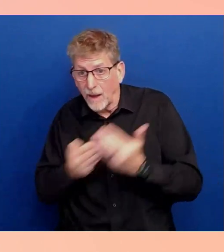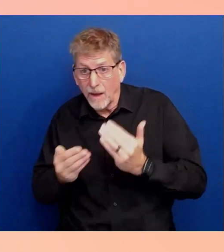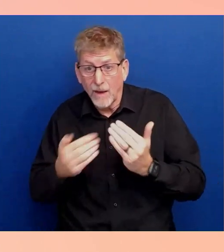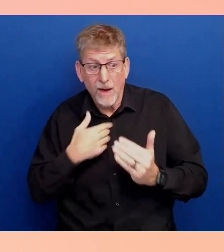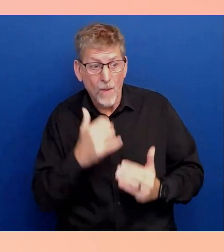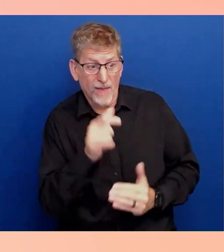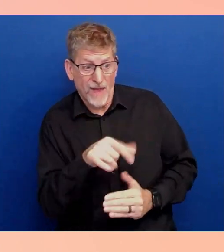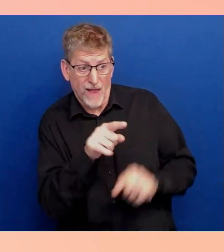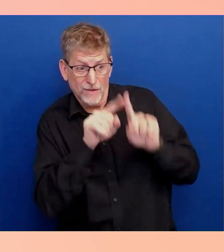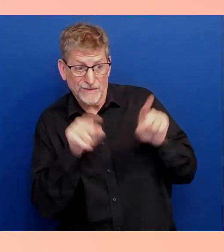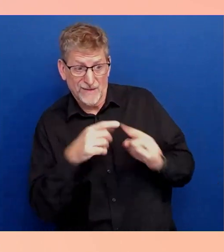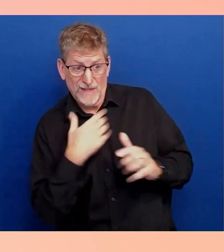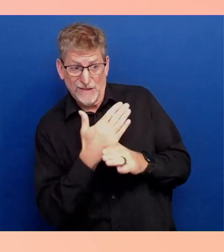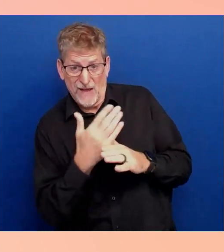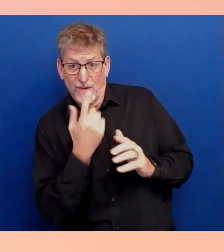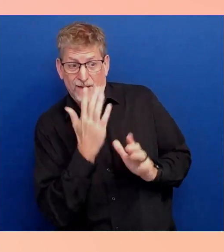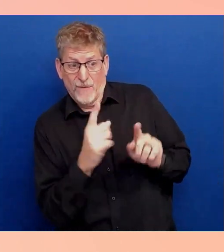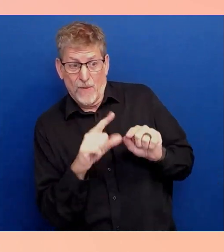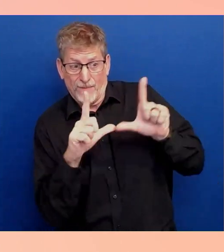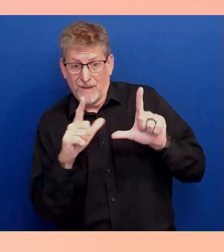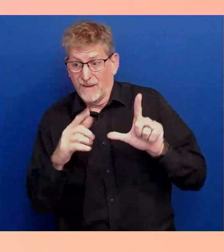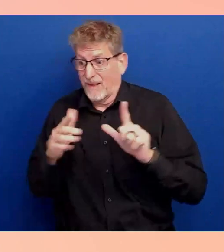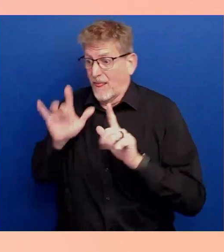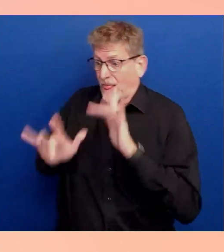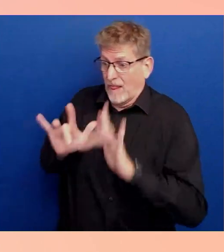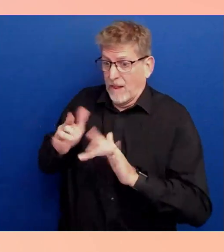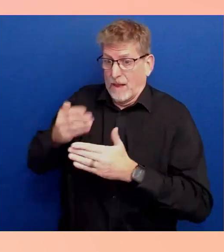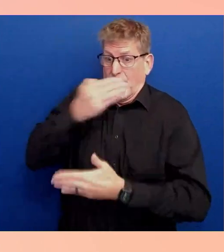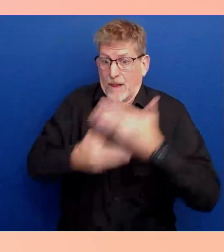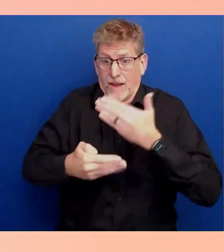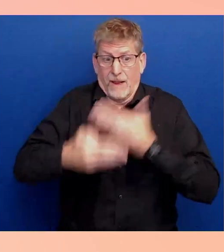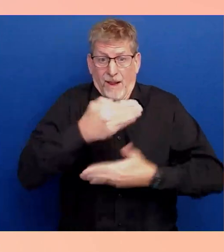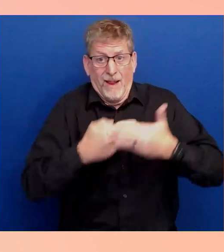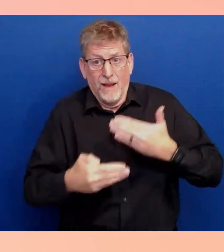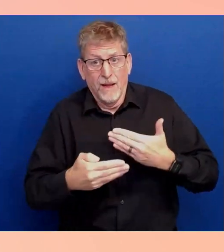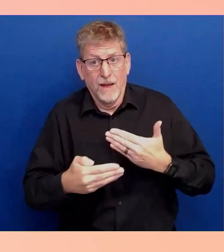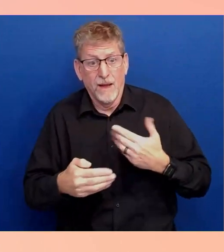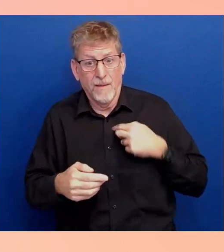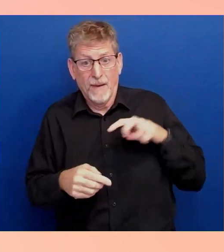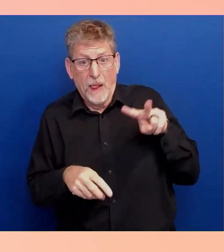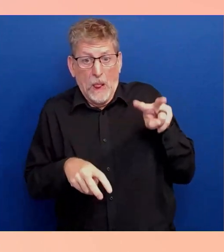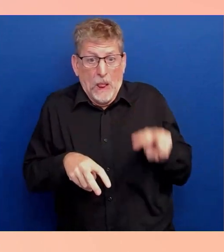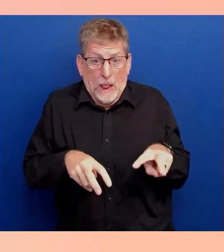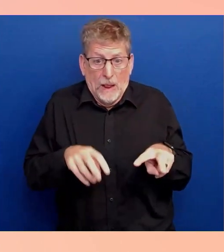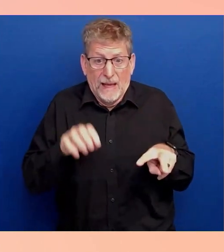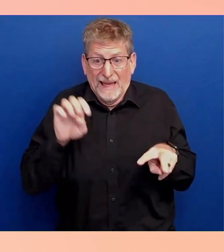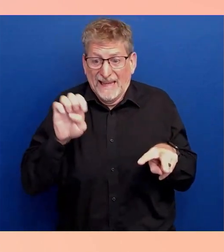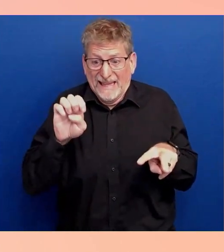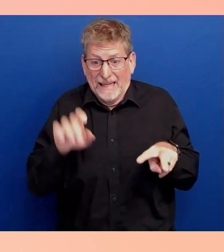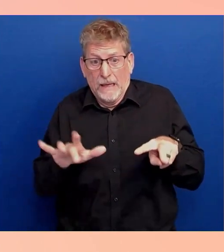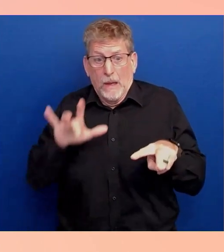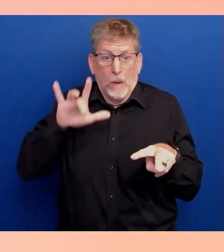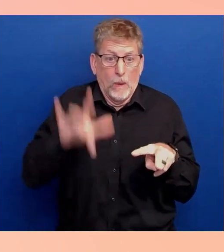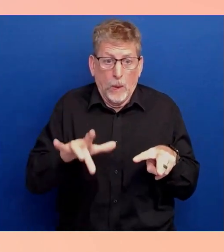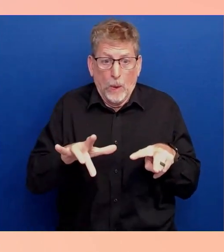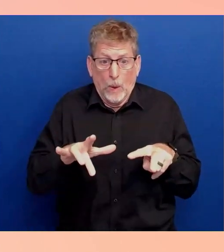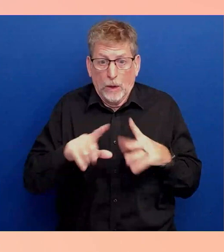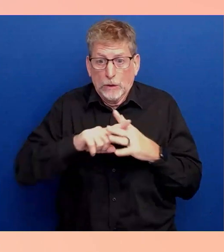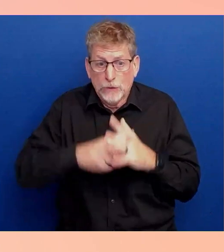press "Control Shift E" to initiate the sharing process, press "Shift plus Tab" a couple of